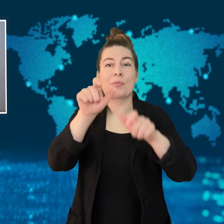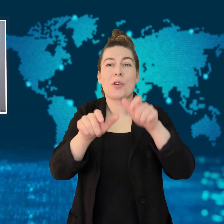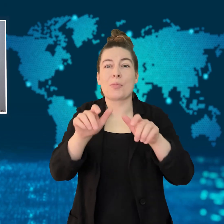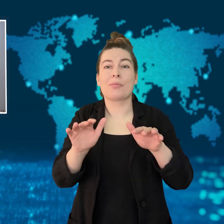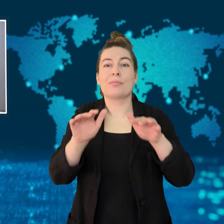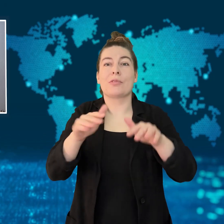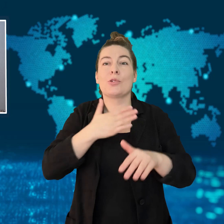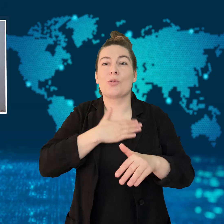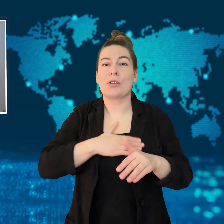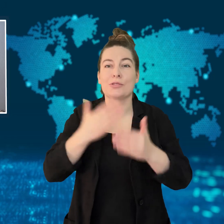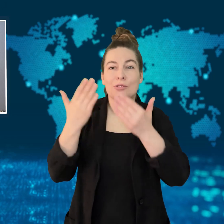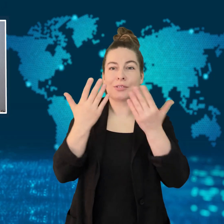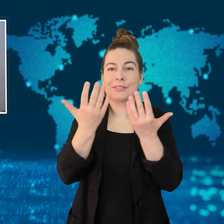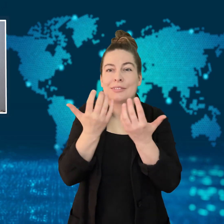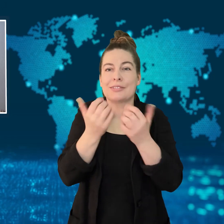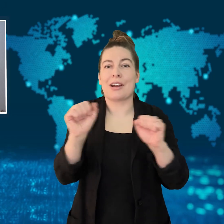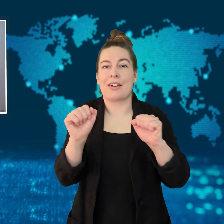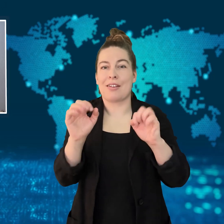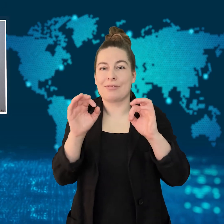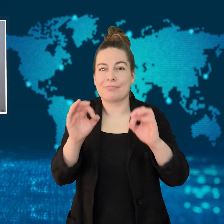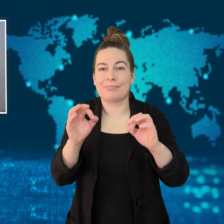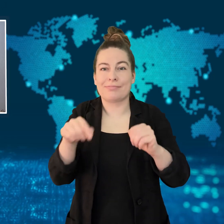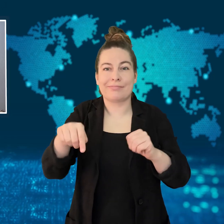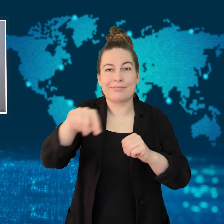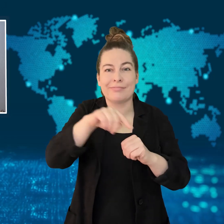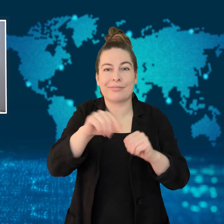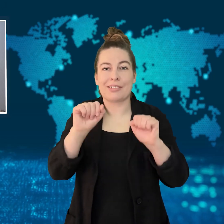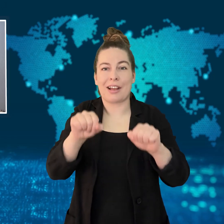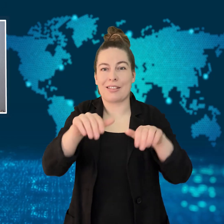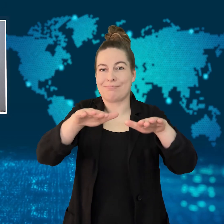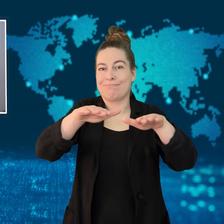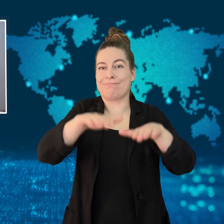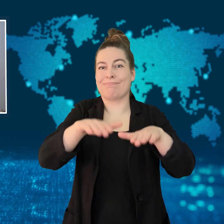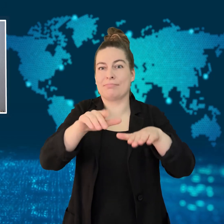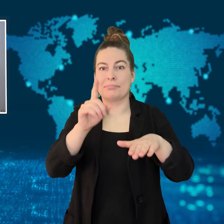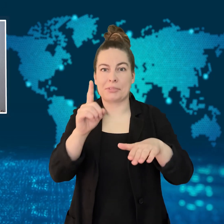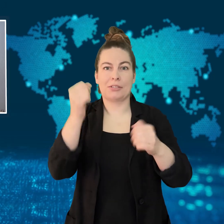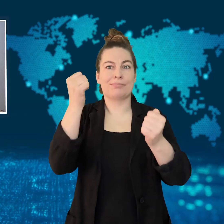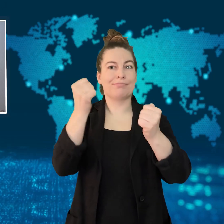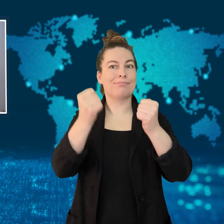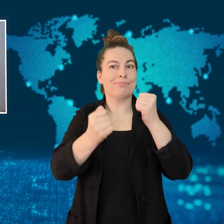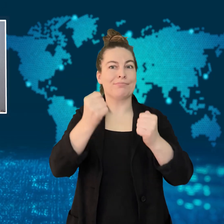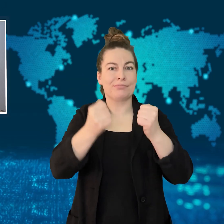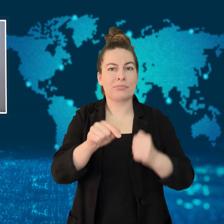Israel's response killed at least 27 people when